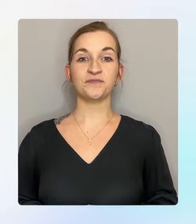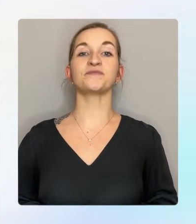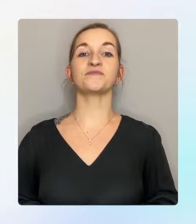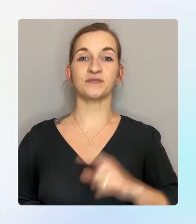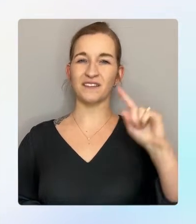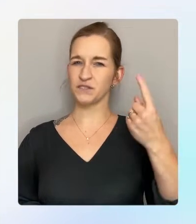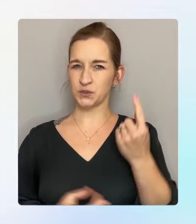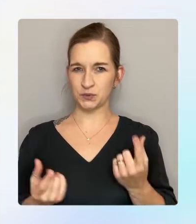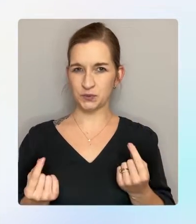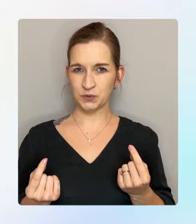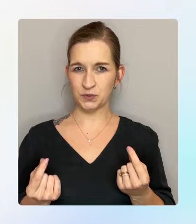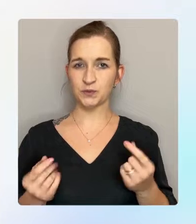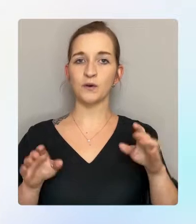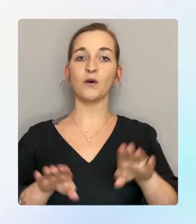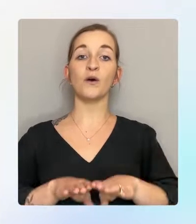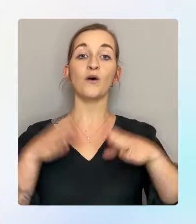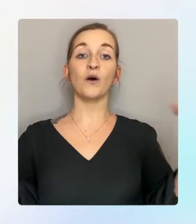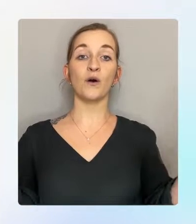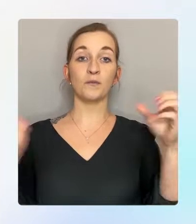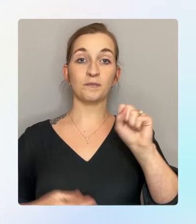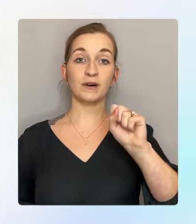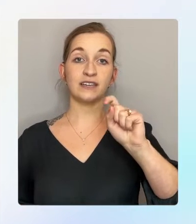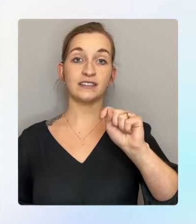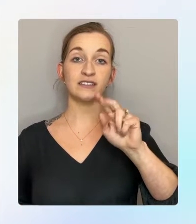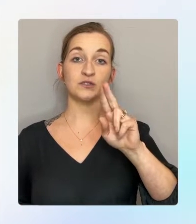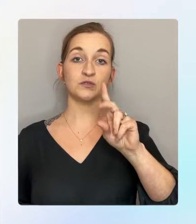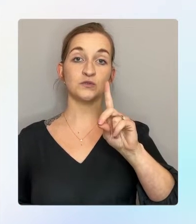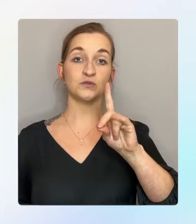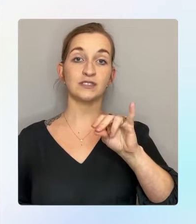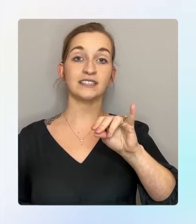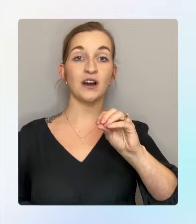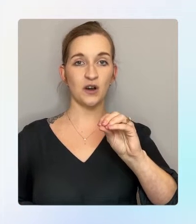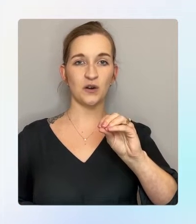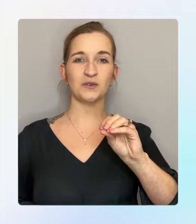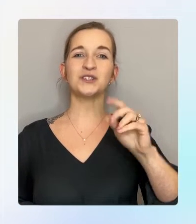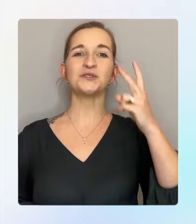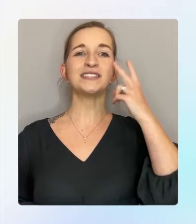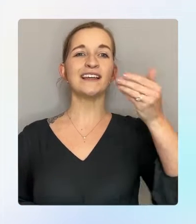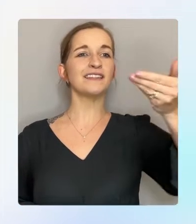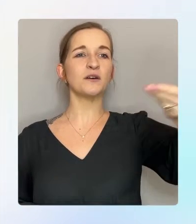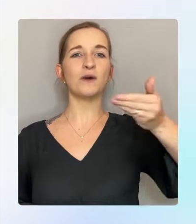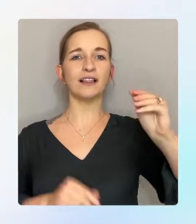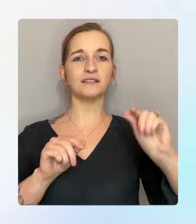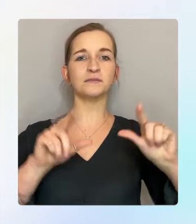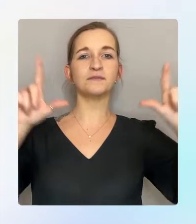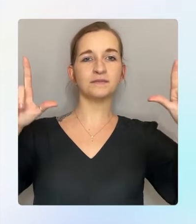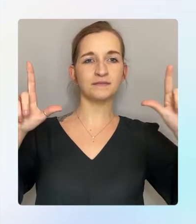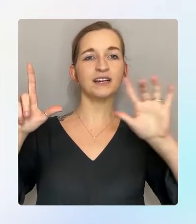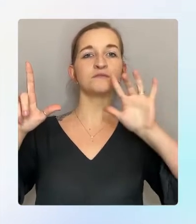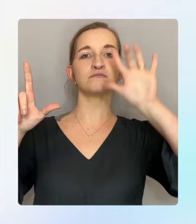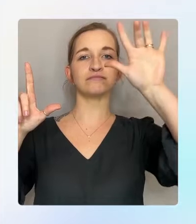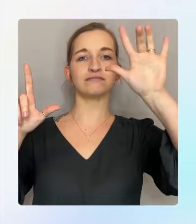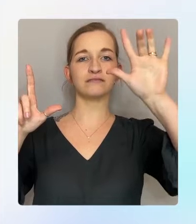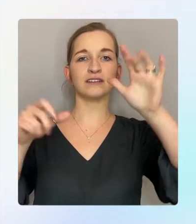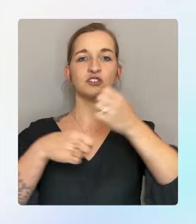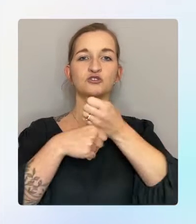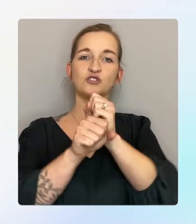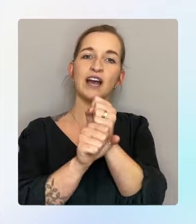First, we're going to open Studio, and right on the welcome window, you'll see a tile to create a new virtual object.